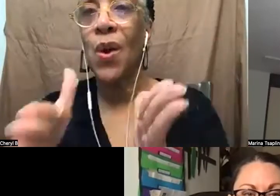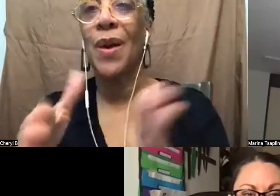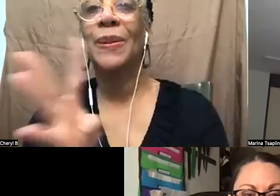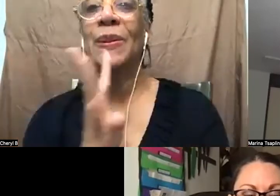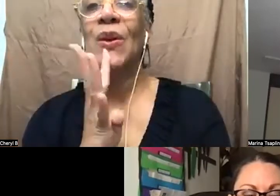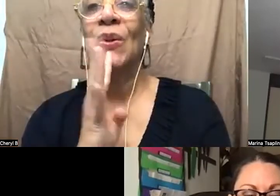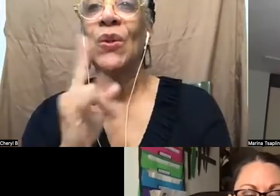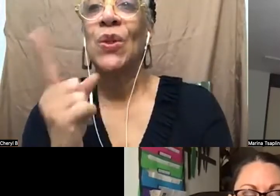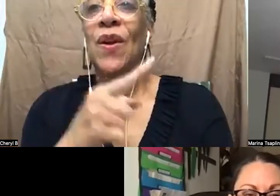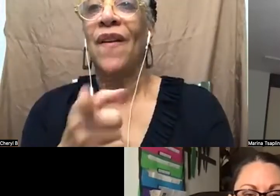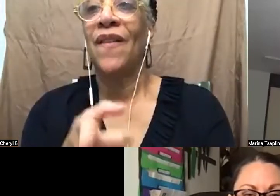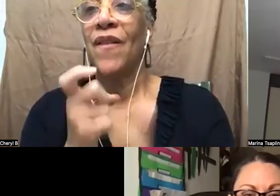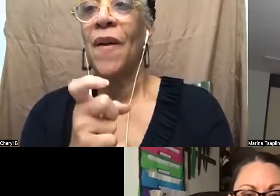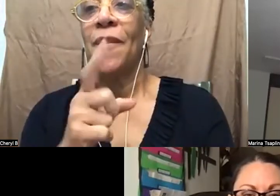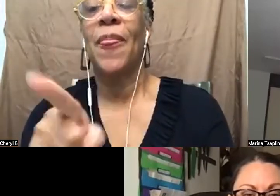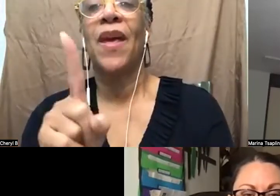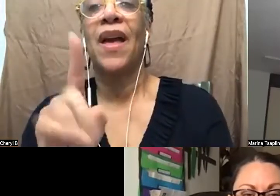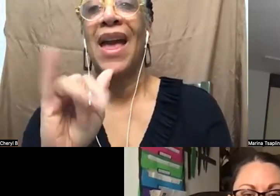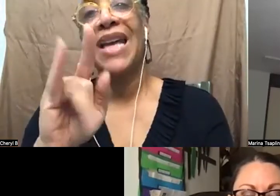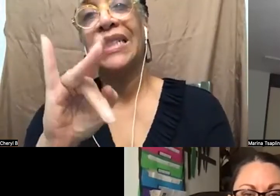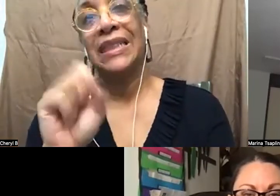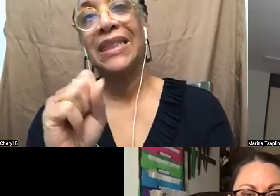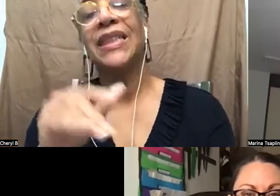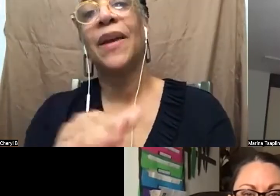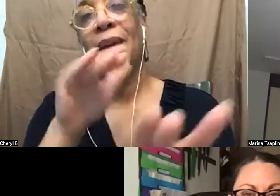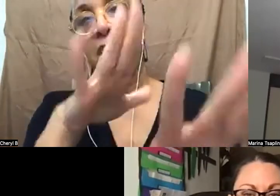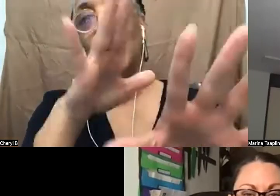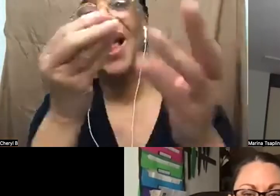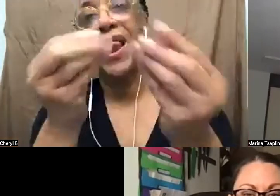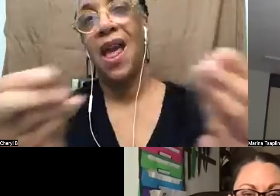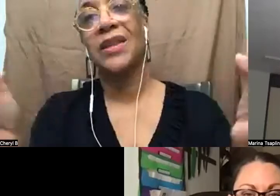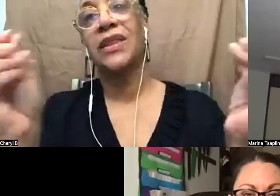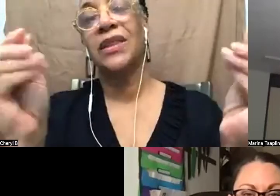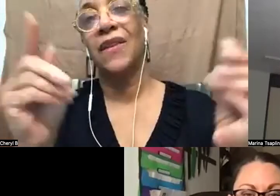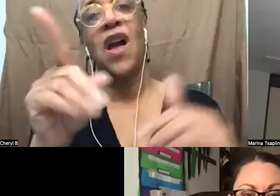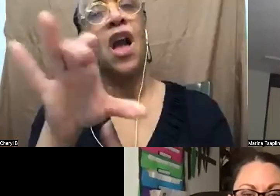land of Land of the Wari, Inca, and hundreds of Indigenous groups who have